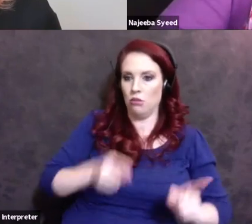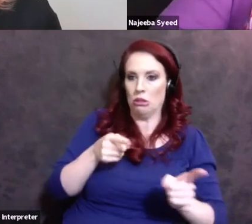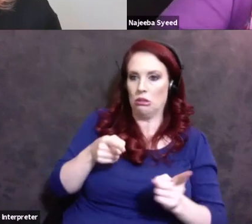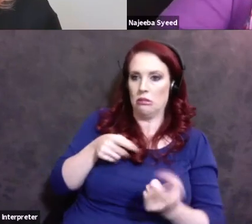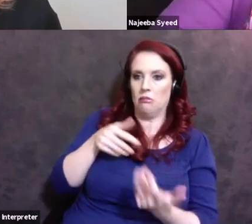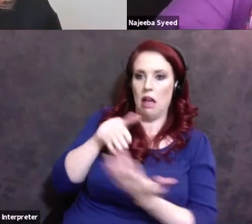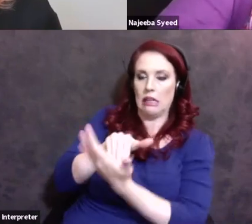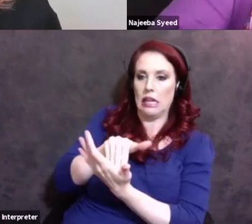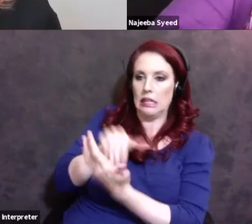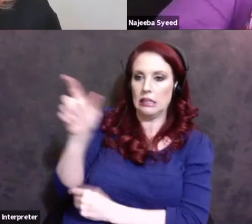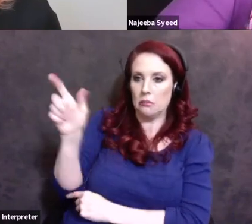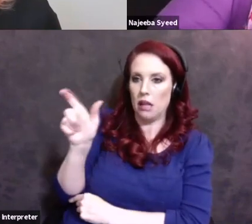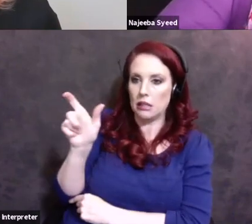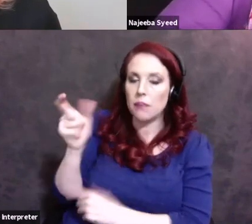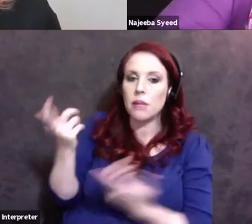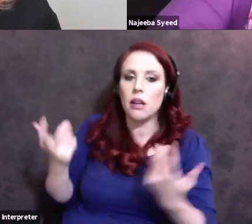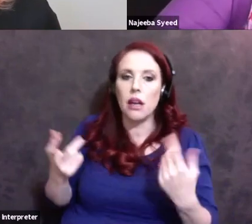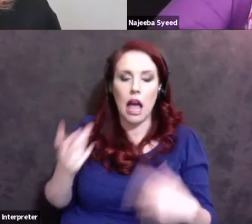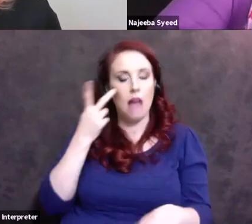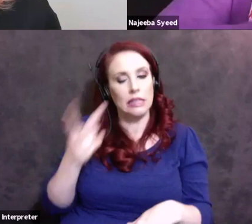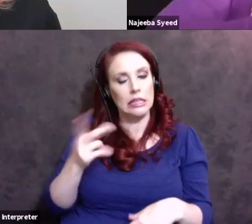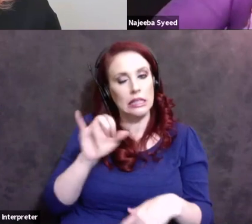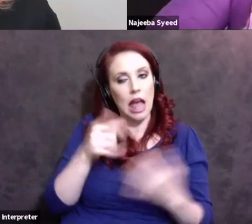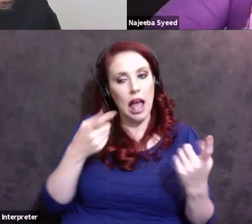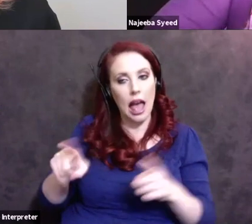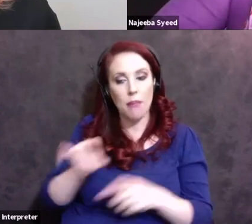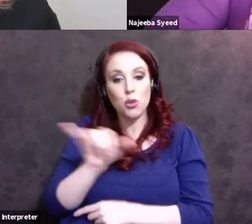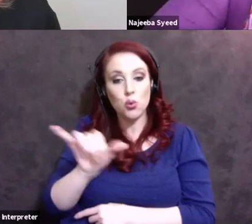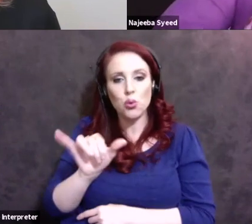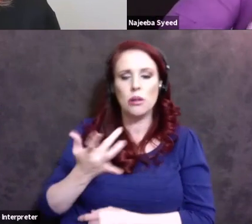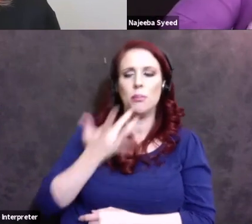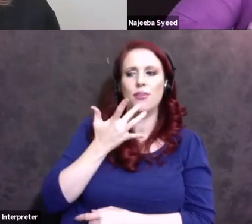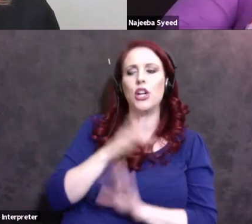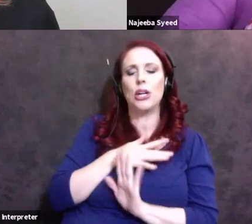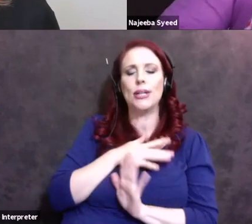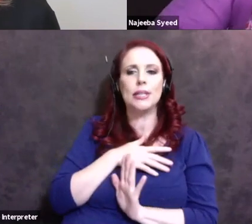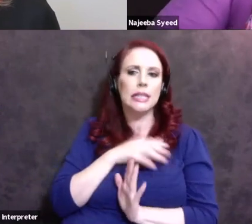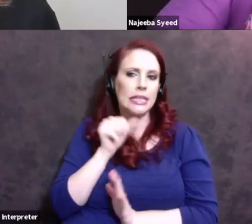I have seen cases where the preference is for someone who is not Muslim.